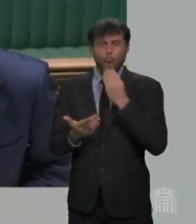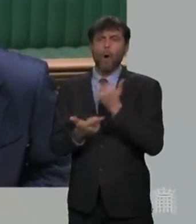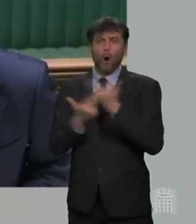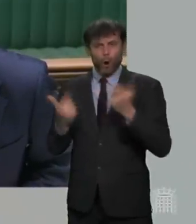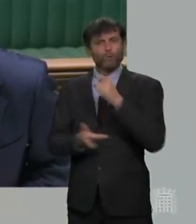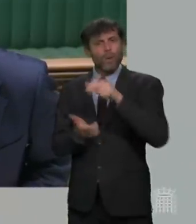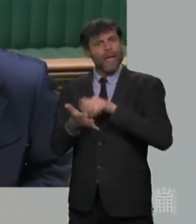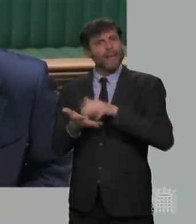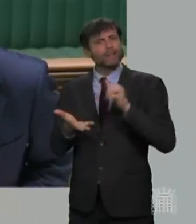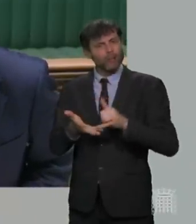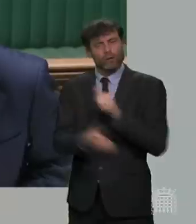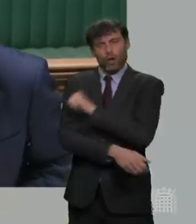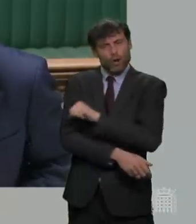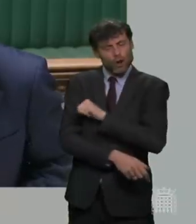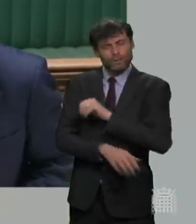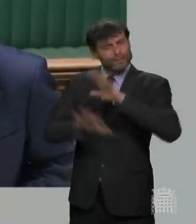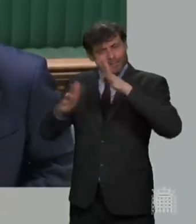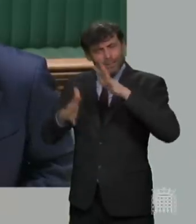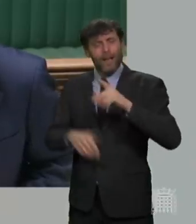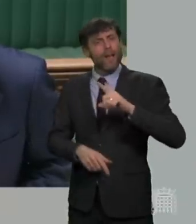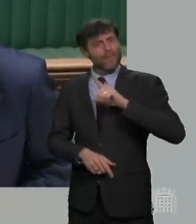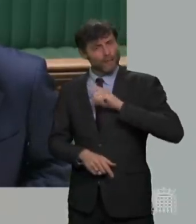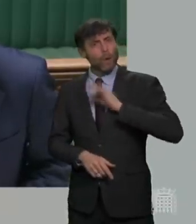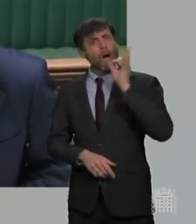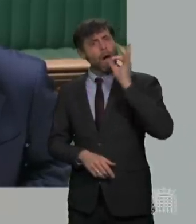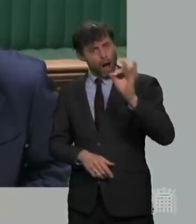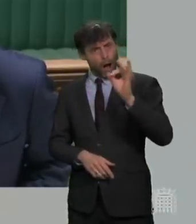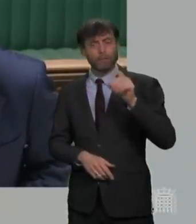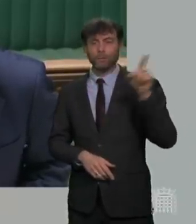of our NHS. That is why we have asked the public sector pay review body, exceptionally, to look